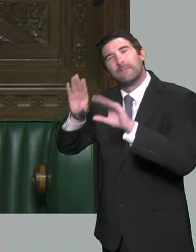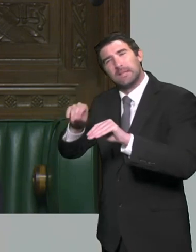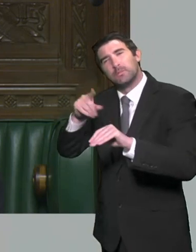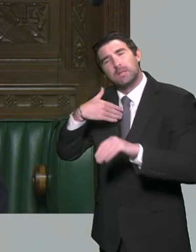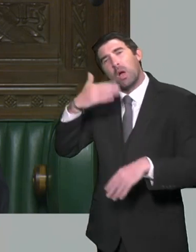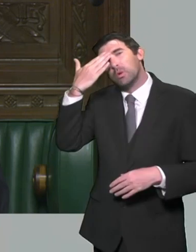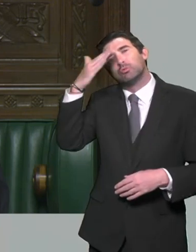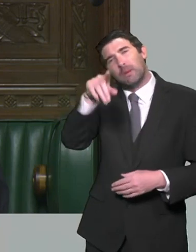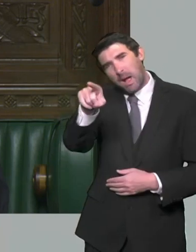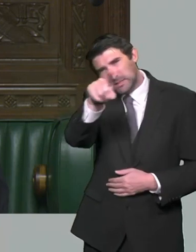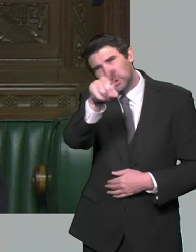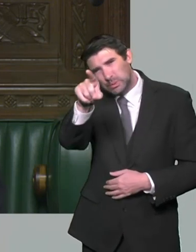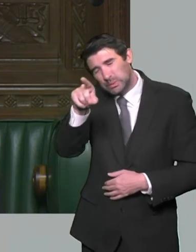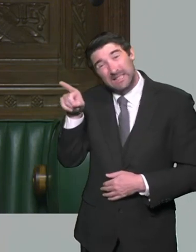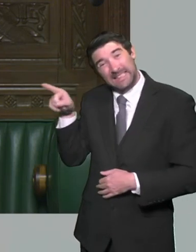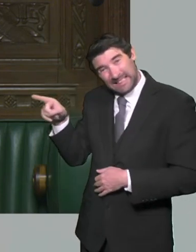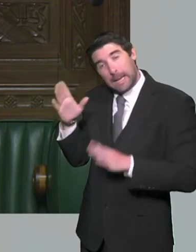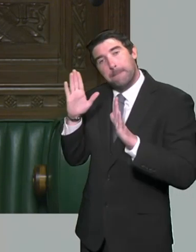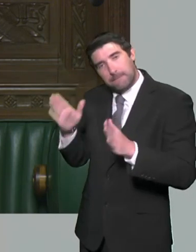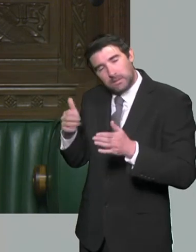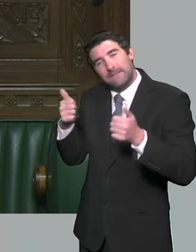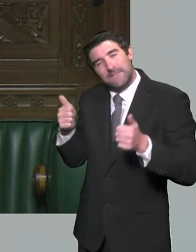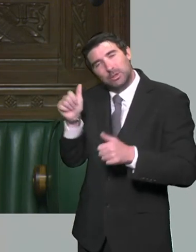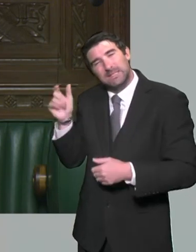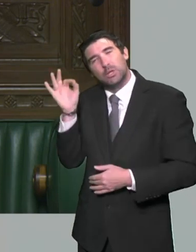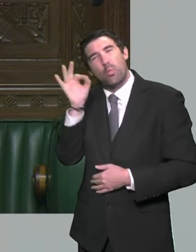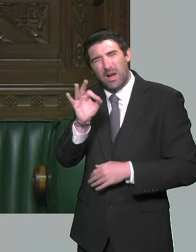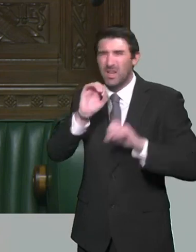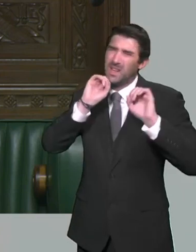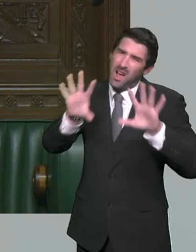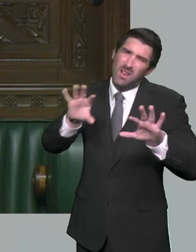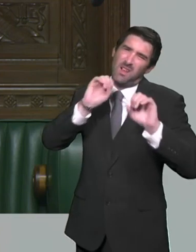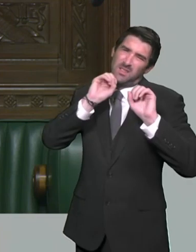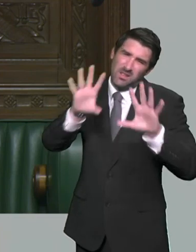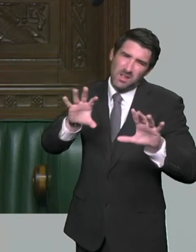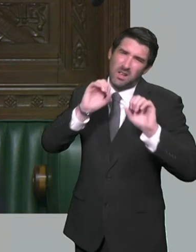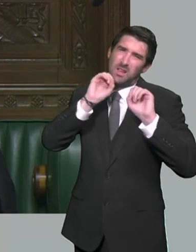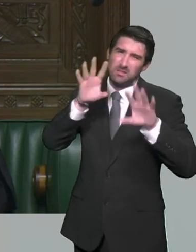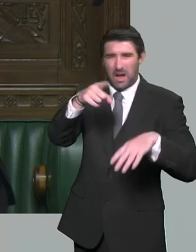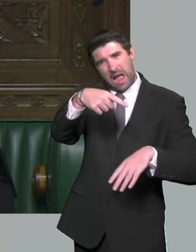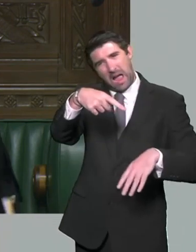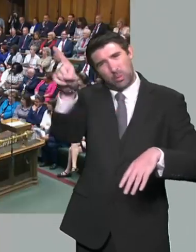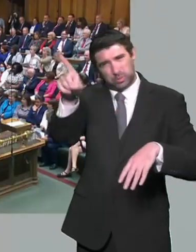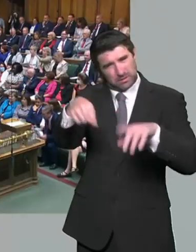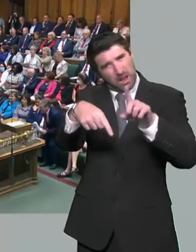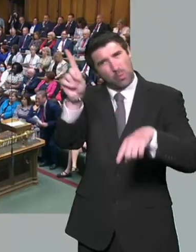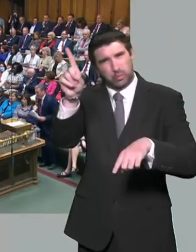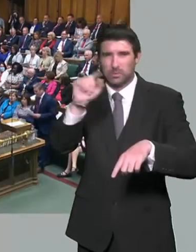Members that I will hear the end of the question in silence. Any more noise in this corner of the Chamber, and there will be another early cup of tea if we are not careful.